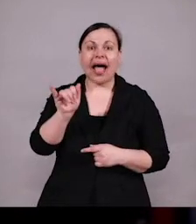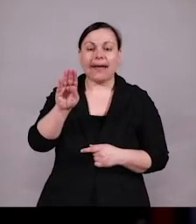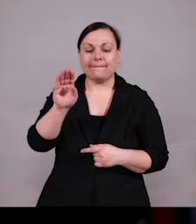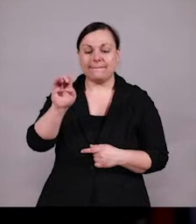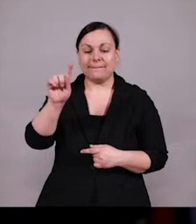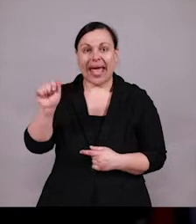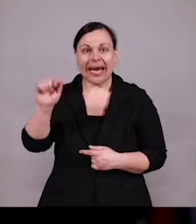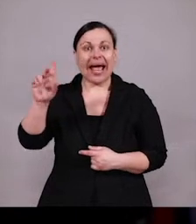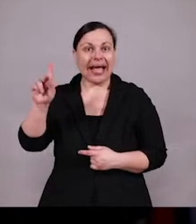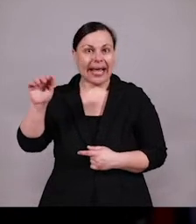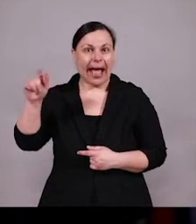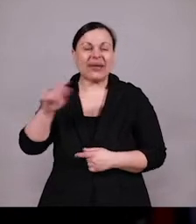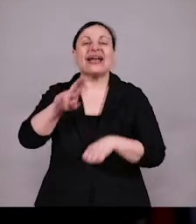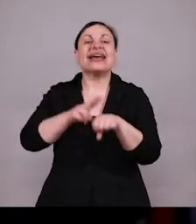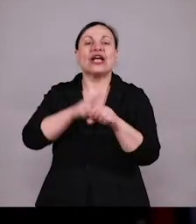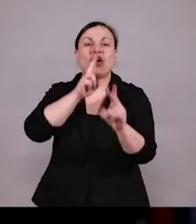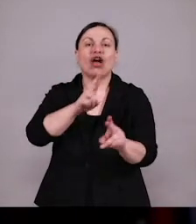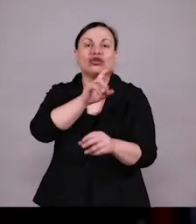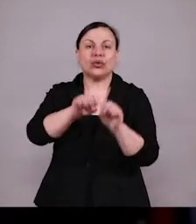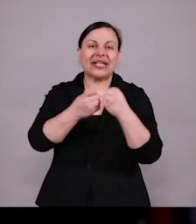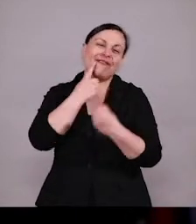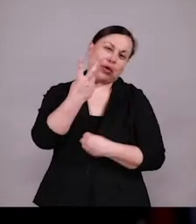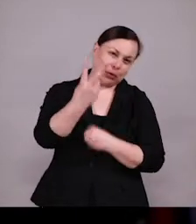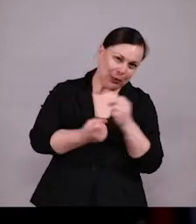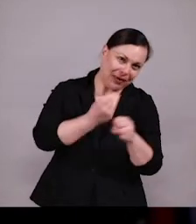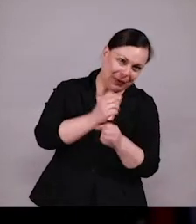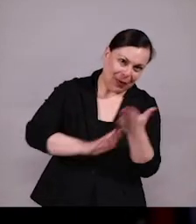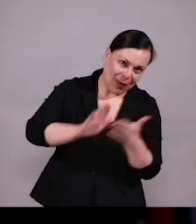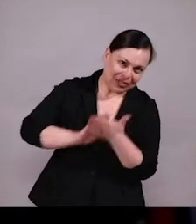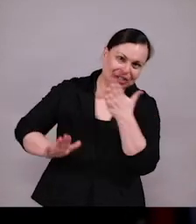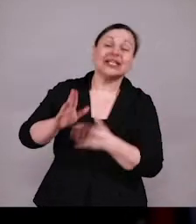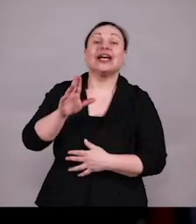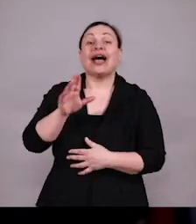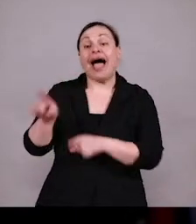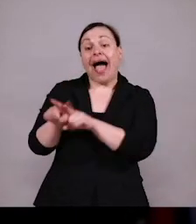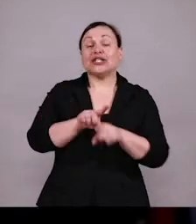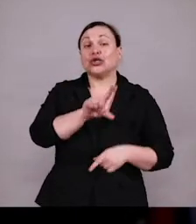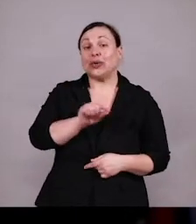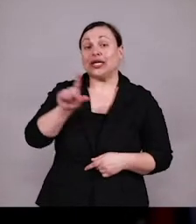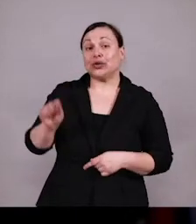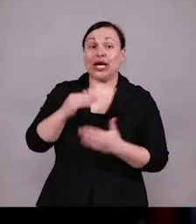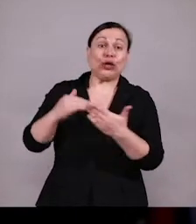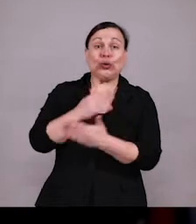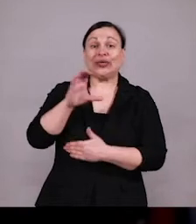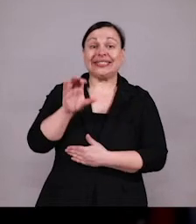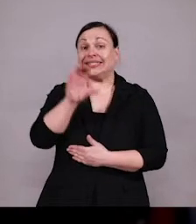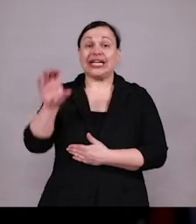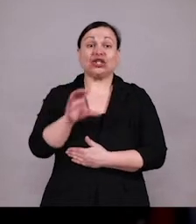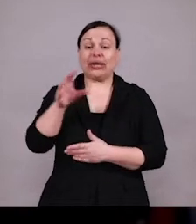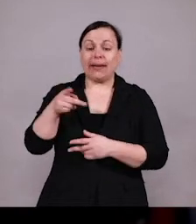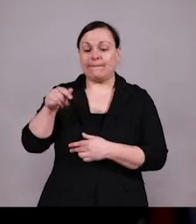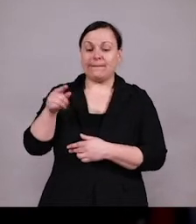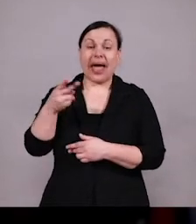Kappa, the national honor society for two-year colleges, as 2020 New Century Pathway Scholars.